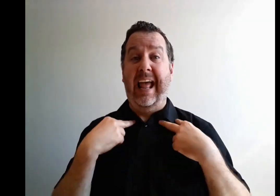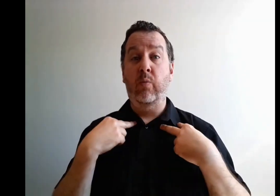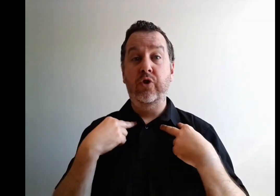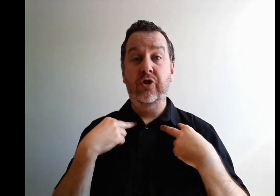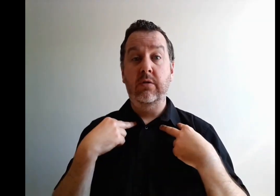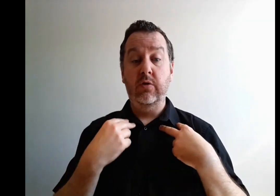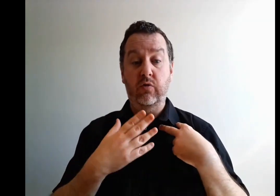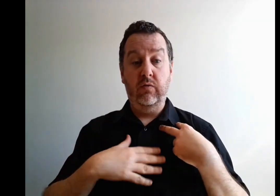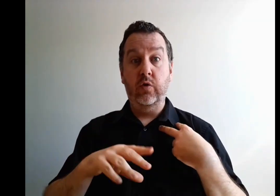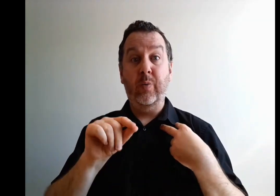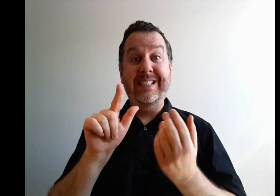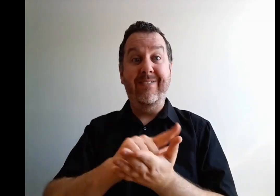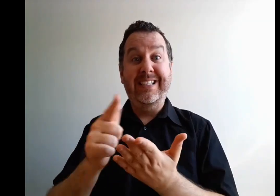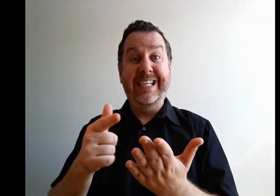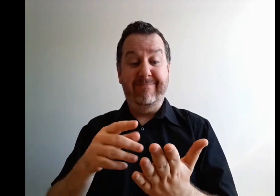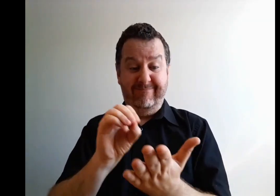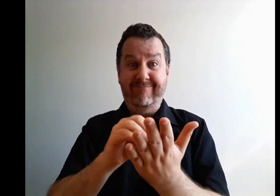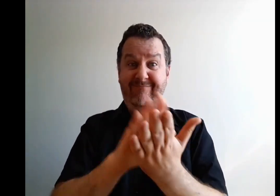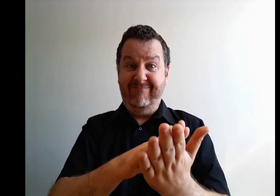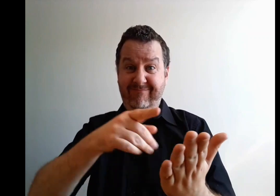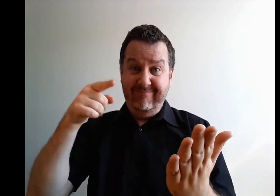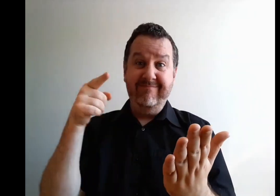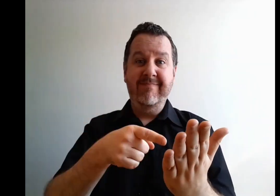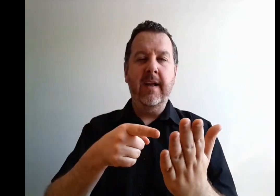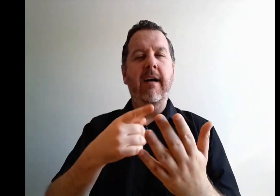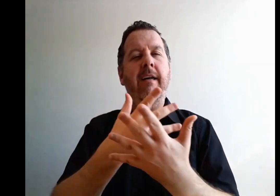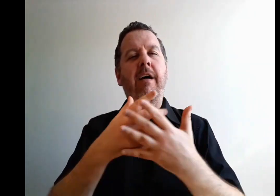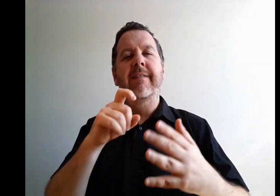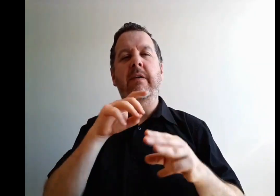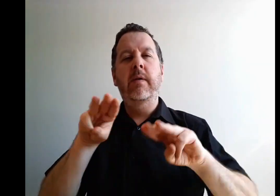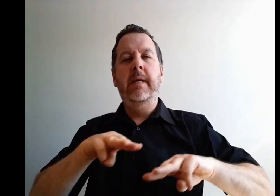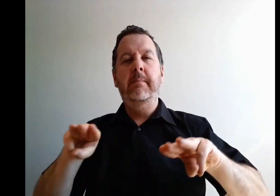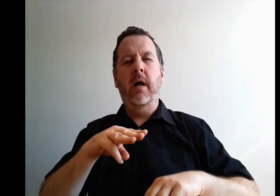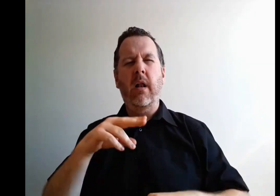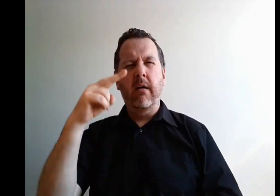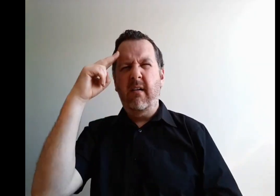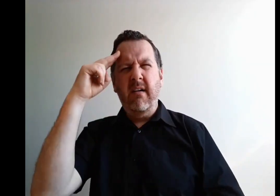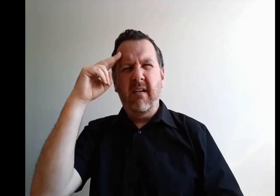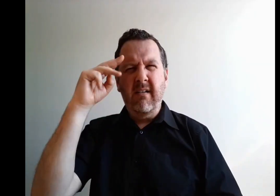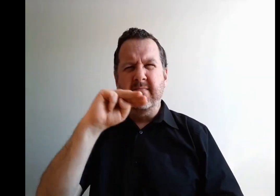I think a lot of hearing people don't really grasp that;